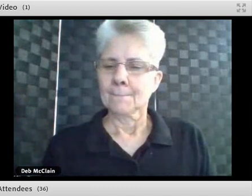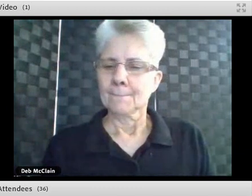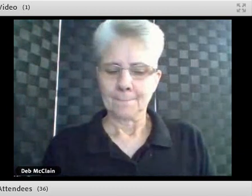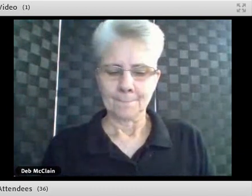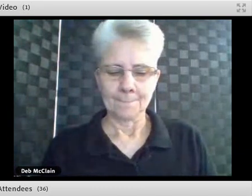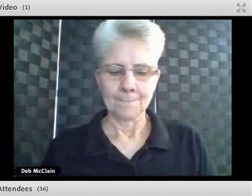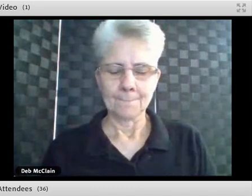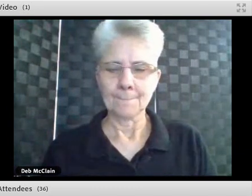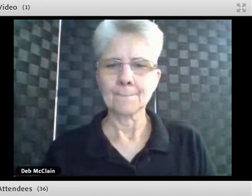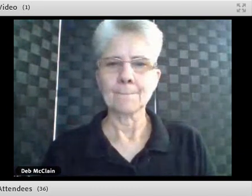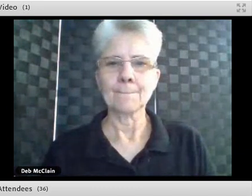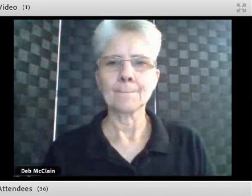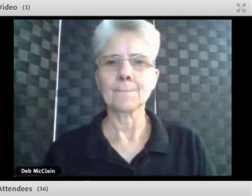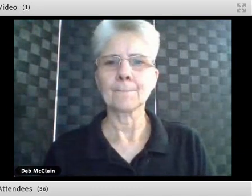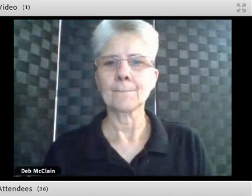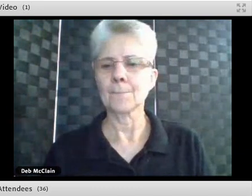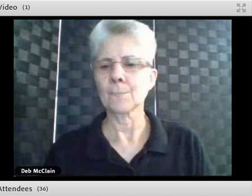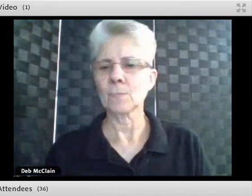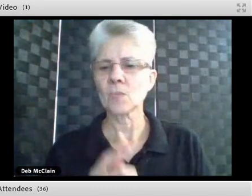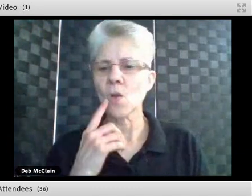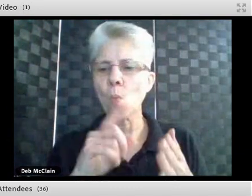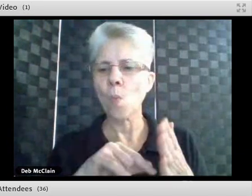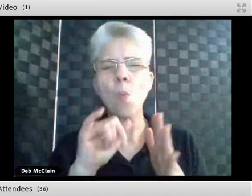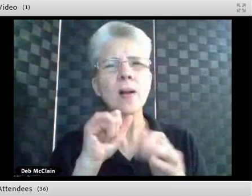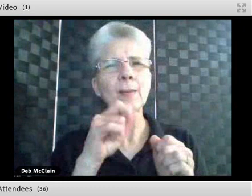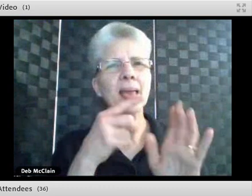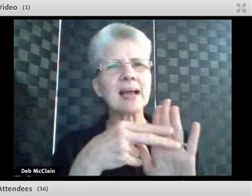"So what needs to be identified in the inventory?" This can be really simple.